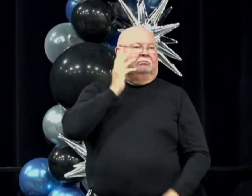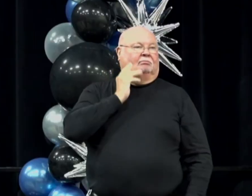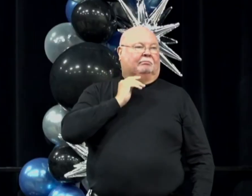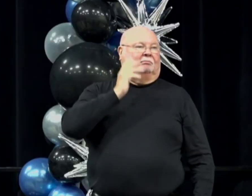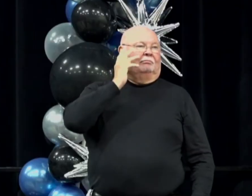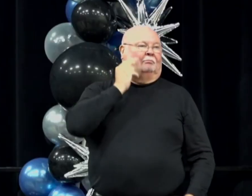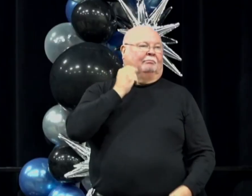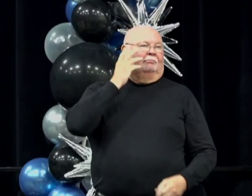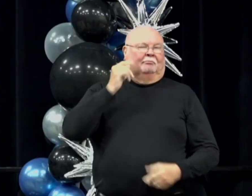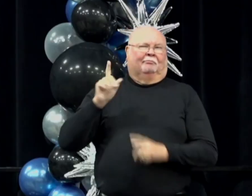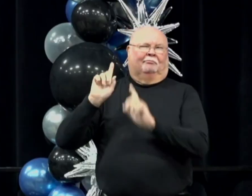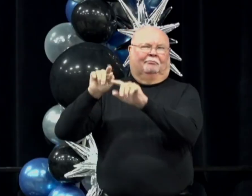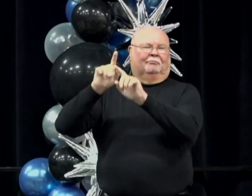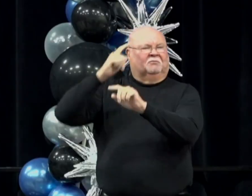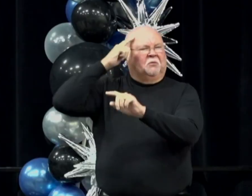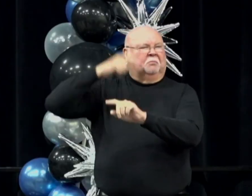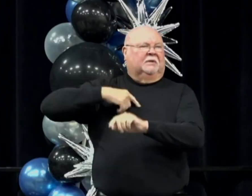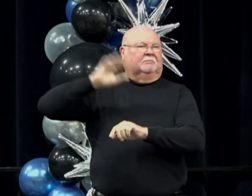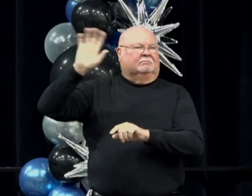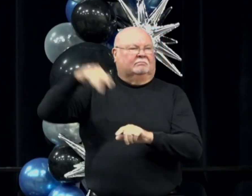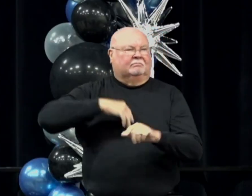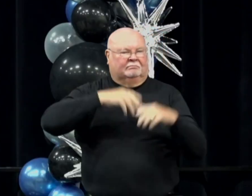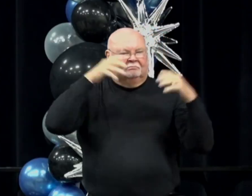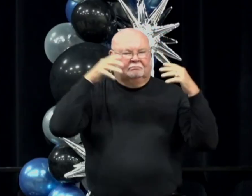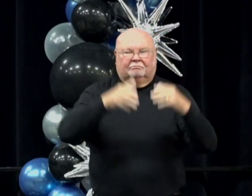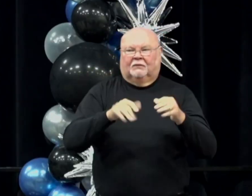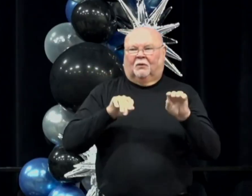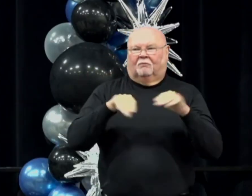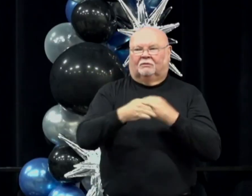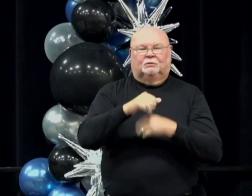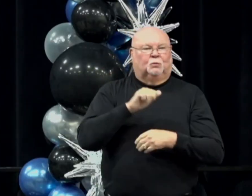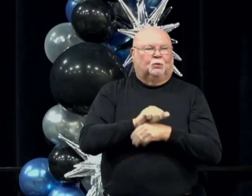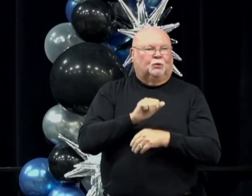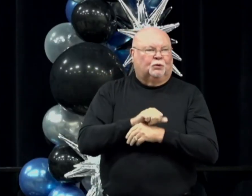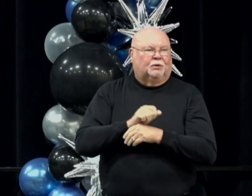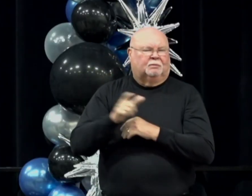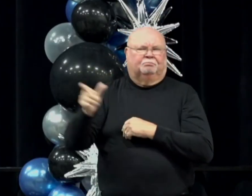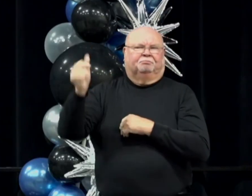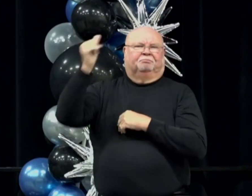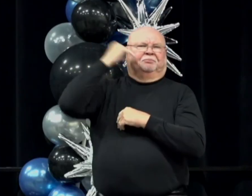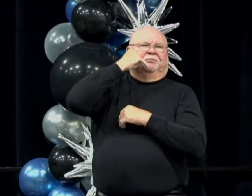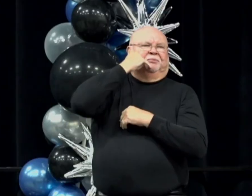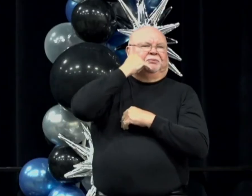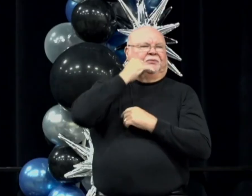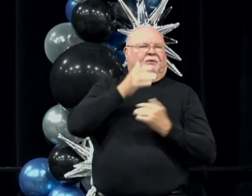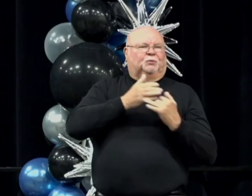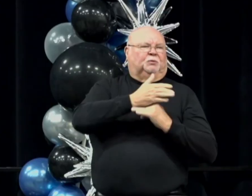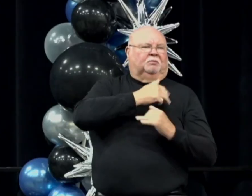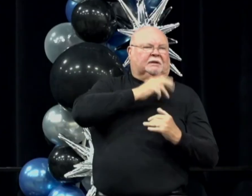he was so experienced, he would focus on the legislature while I focused on office work.